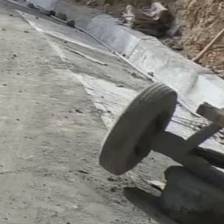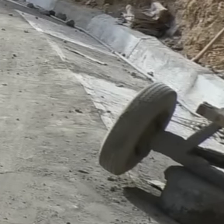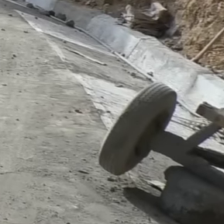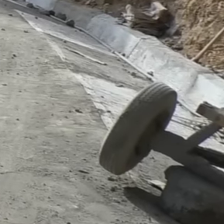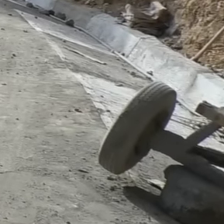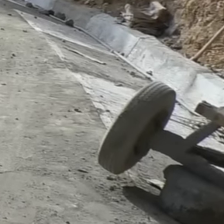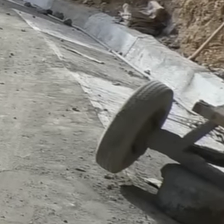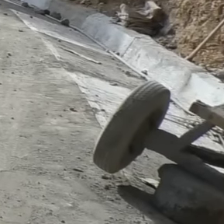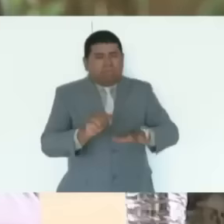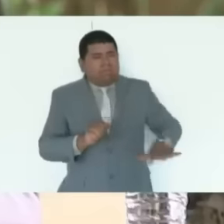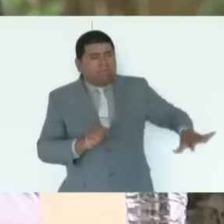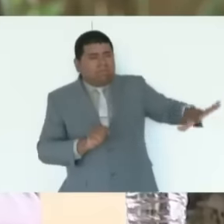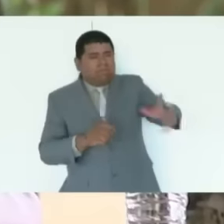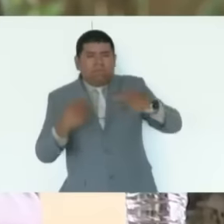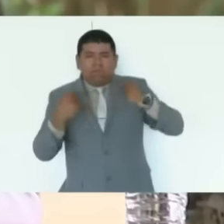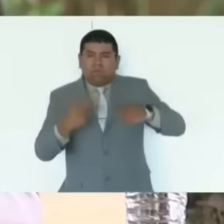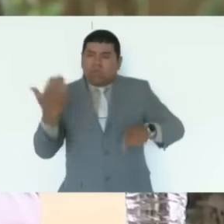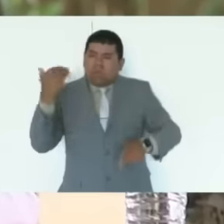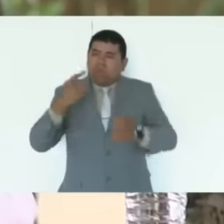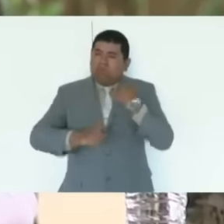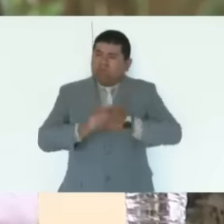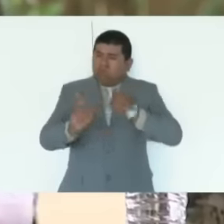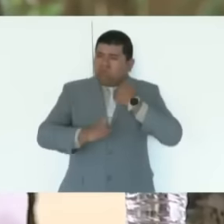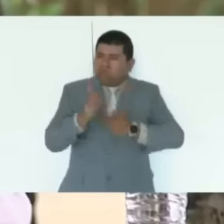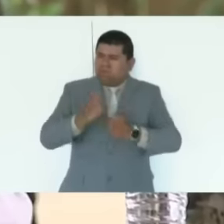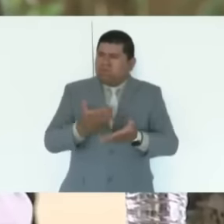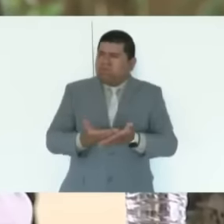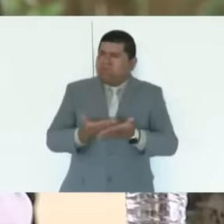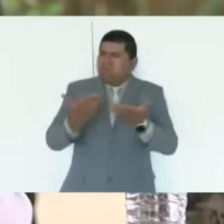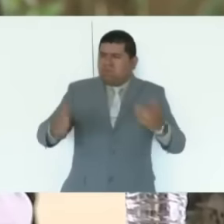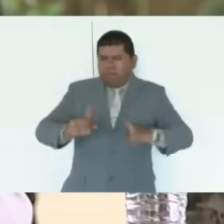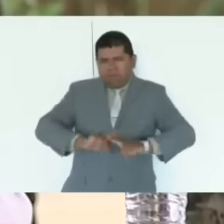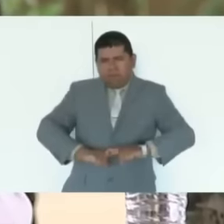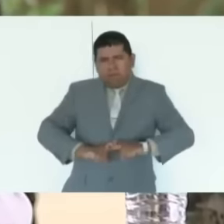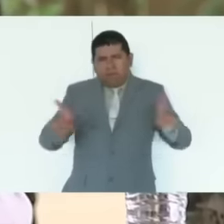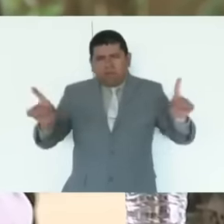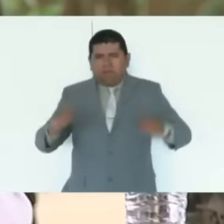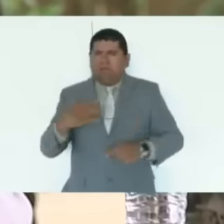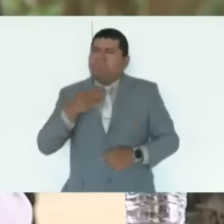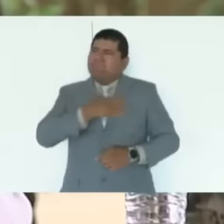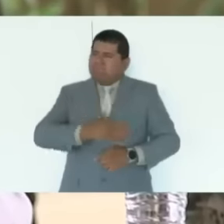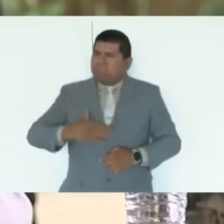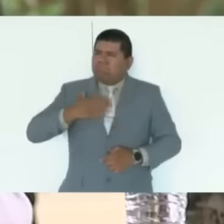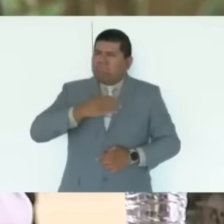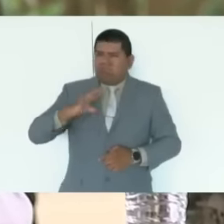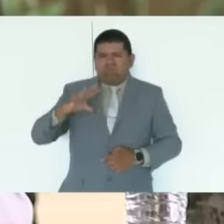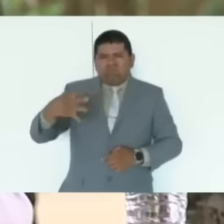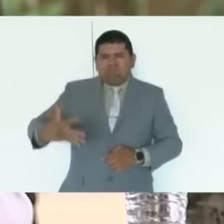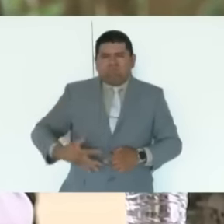inhabitants of this region. Today we can say with enormous satisfaction that the state of Nayarit already